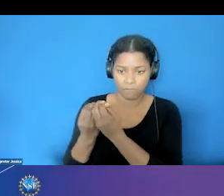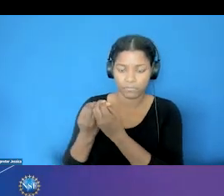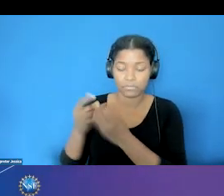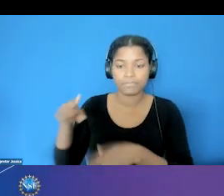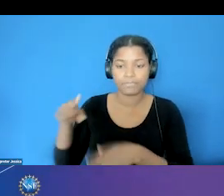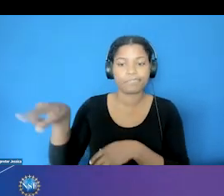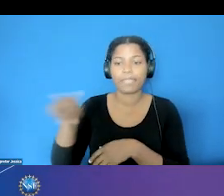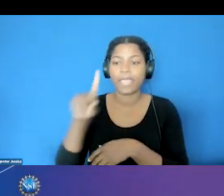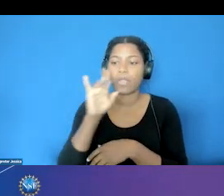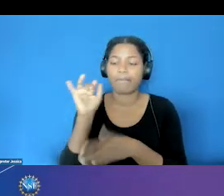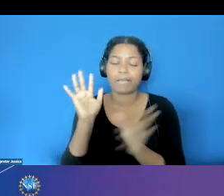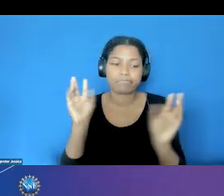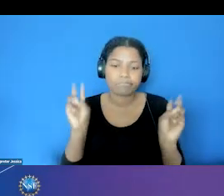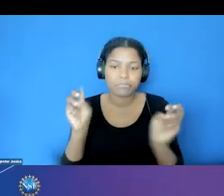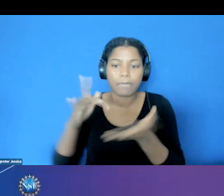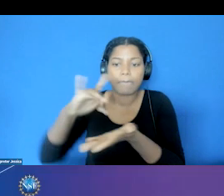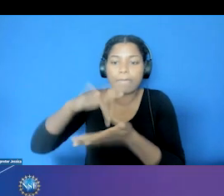They're the middleman between you and I.